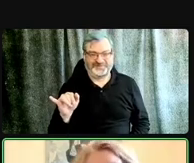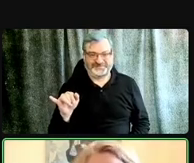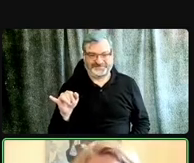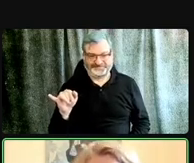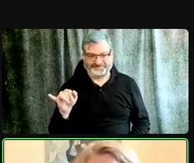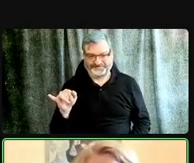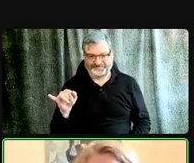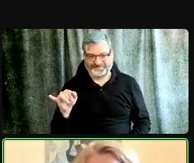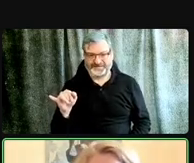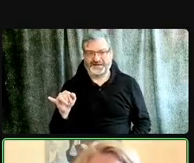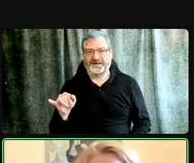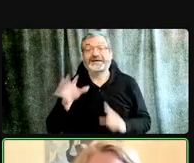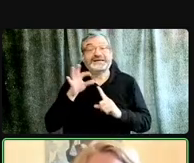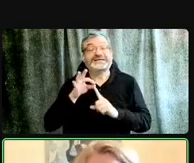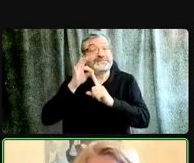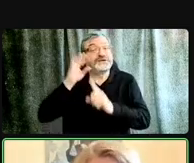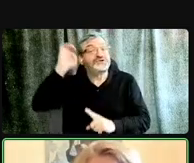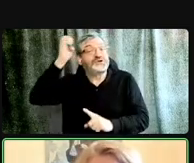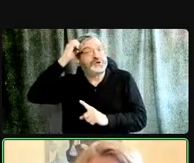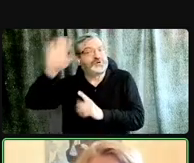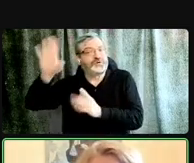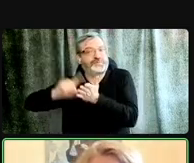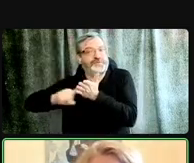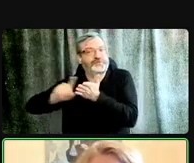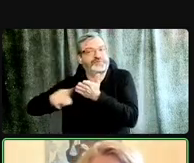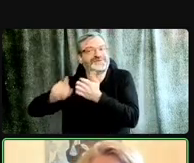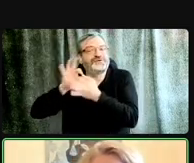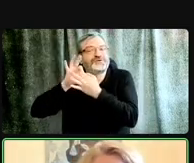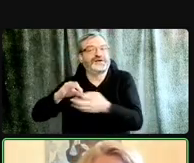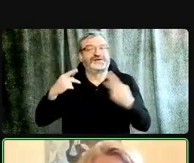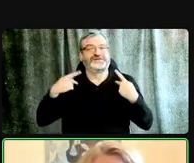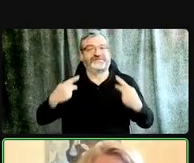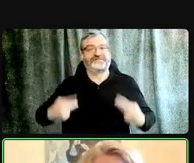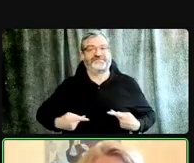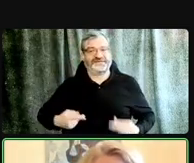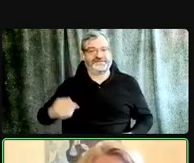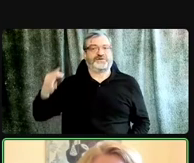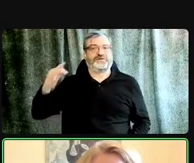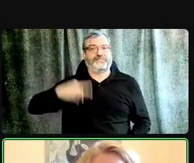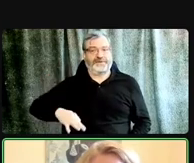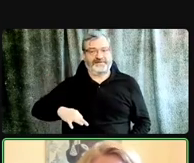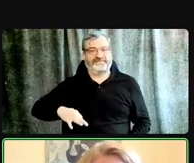in Europe, about the physical benefits of art viewing and art making.